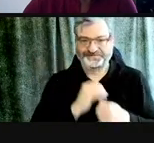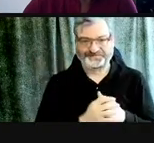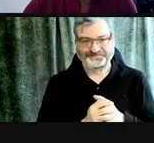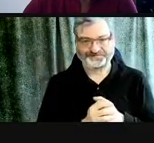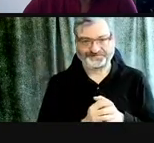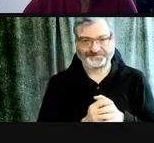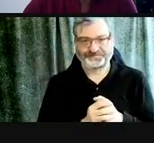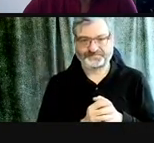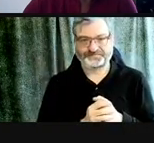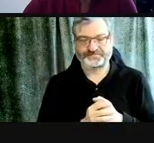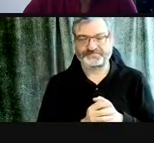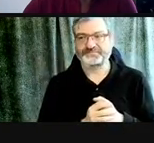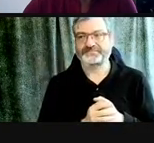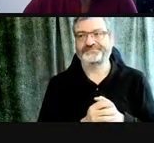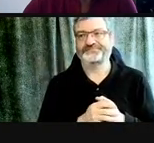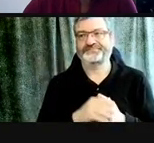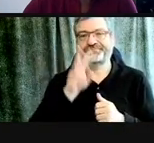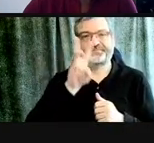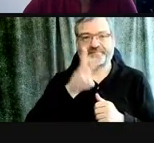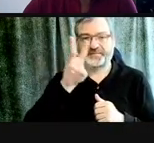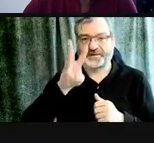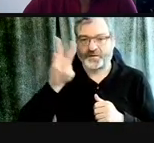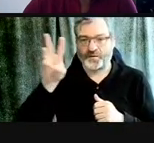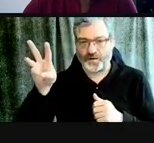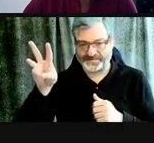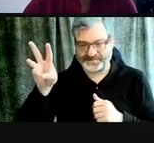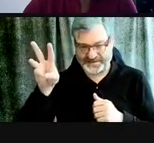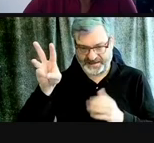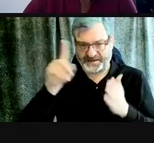you can visit the Philadelphiacontemporary.org website